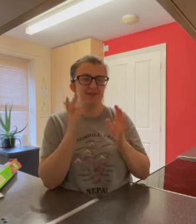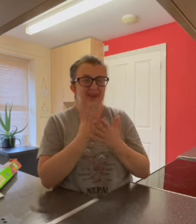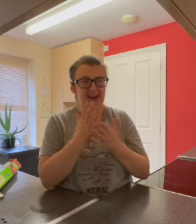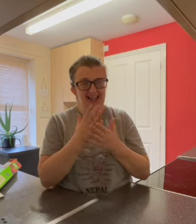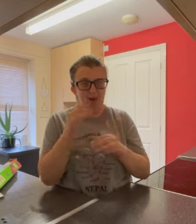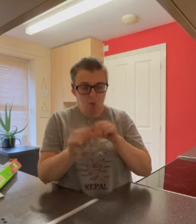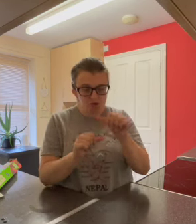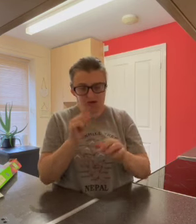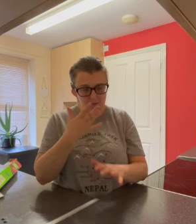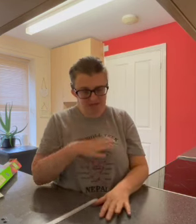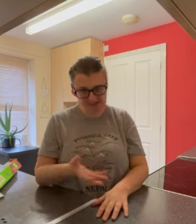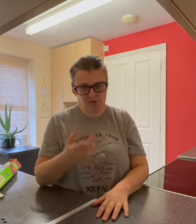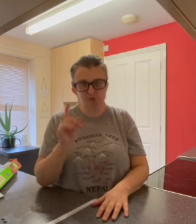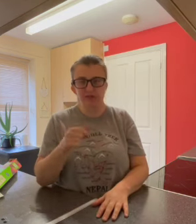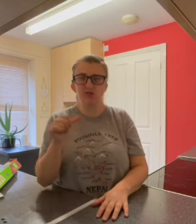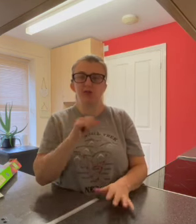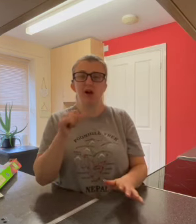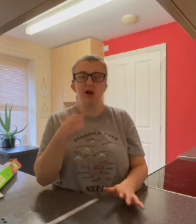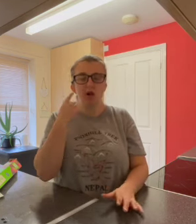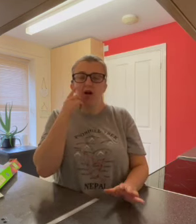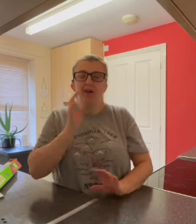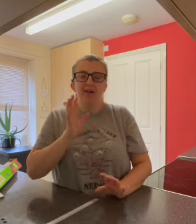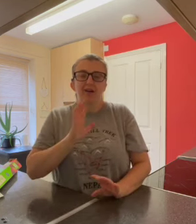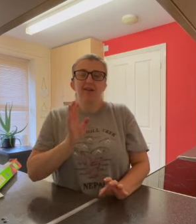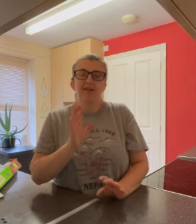but actually the order isn't important,